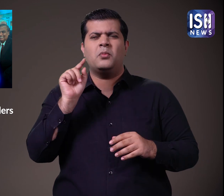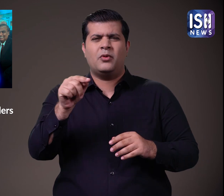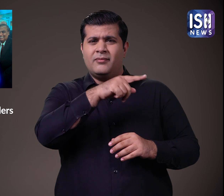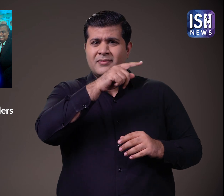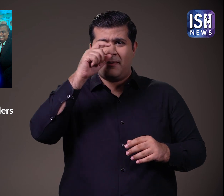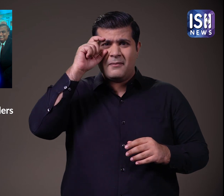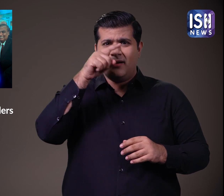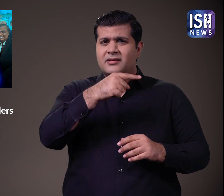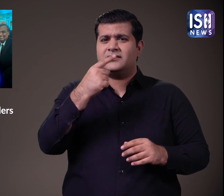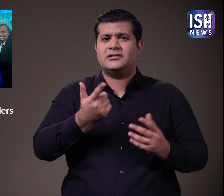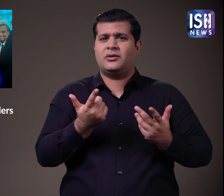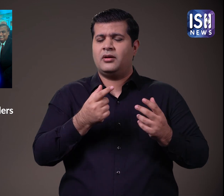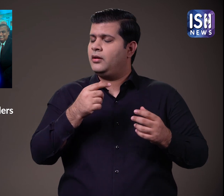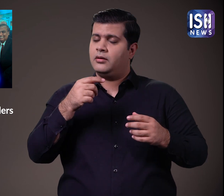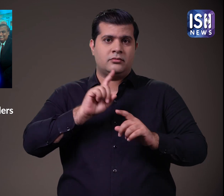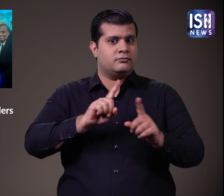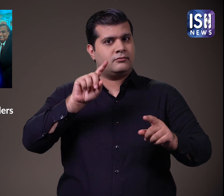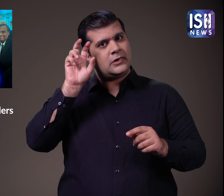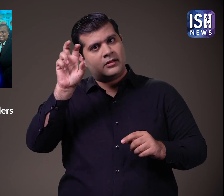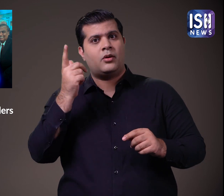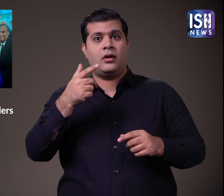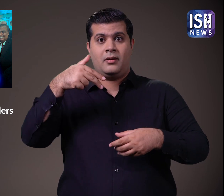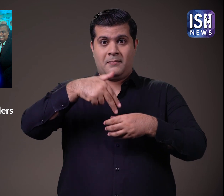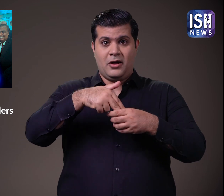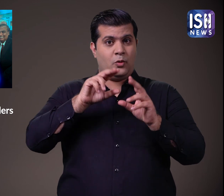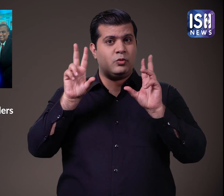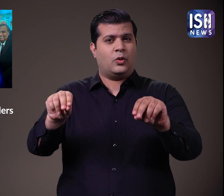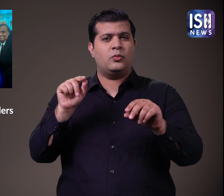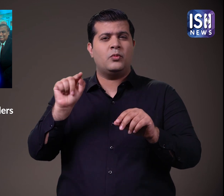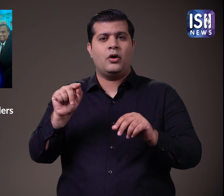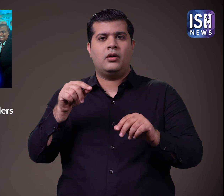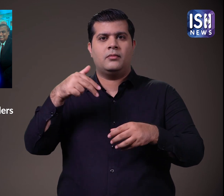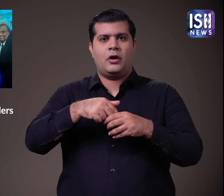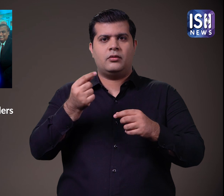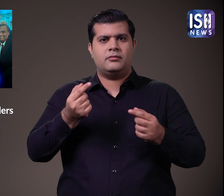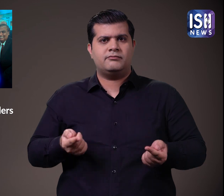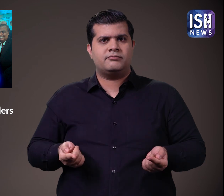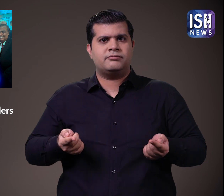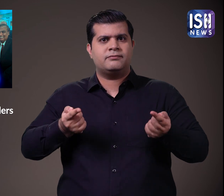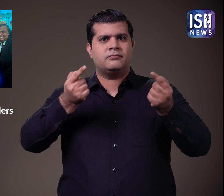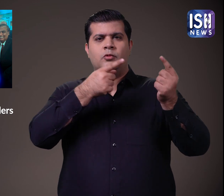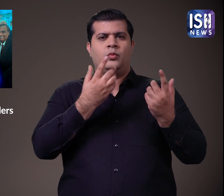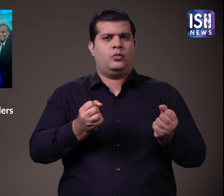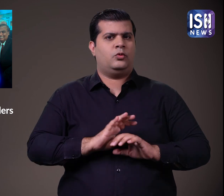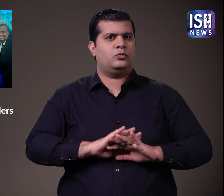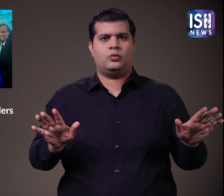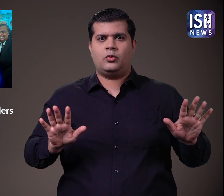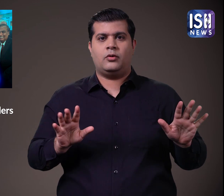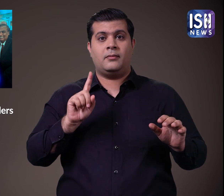Biden's decision had raised the inflation rate in the US as the prices of oil and gas increased.